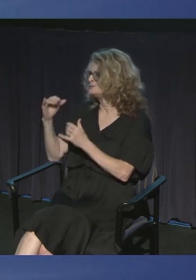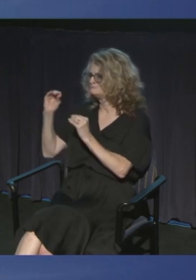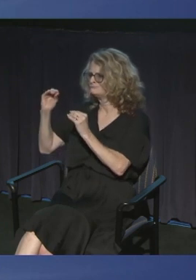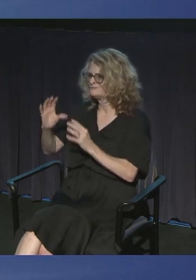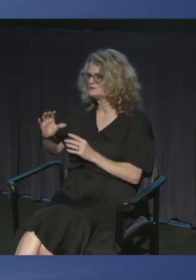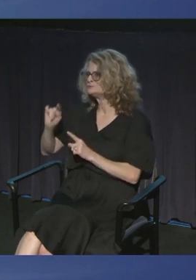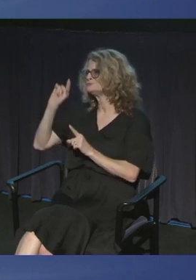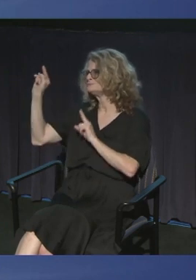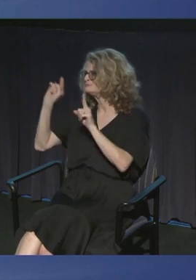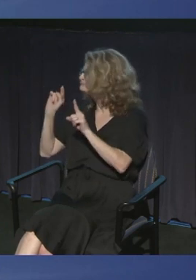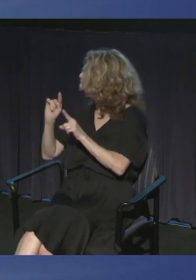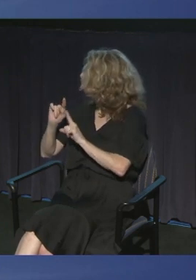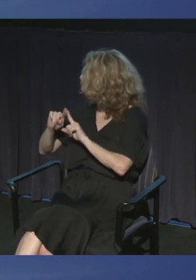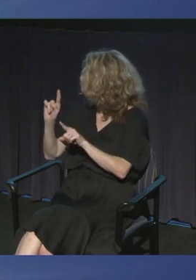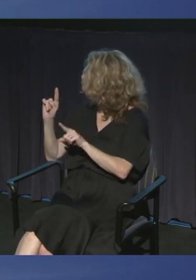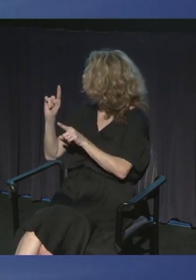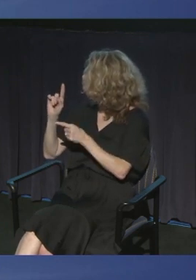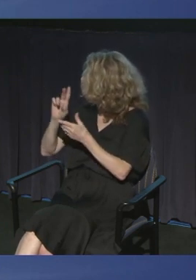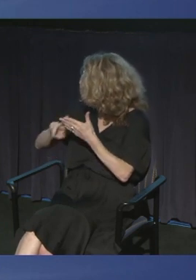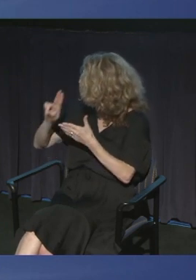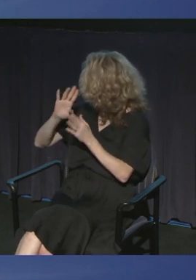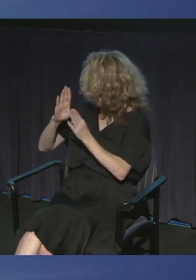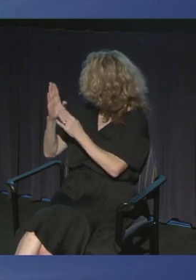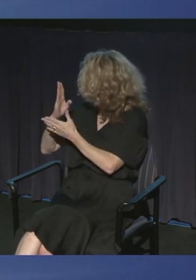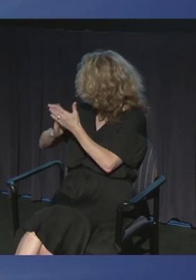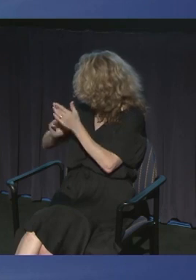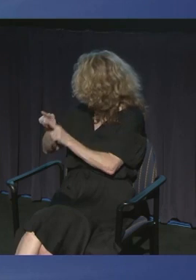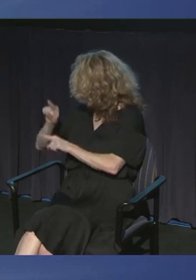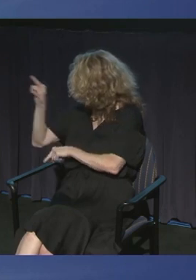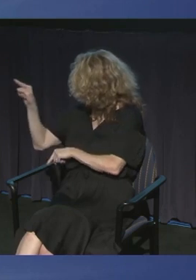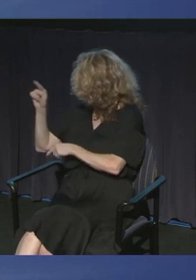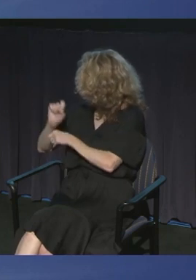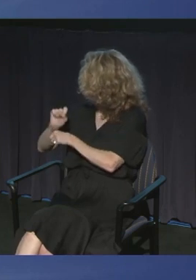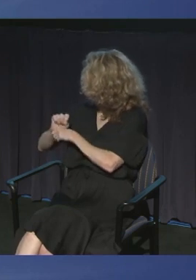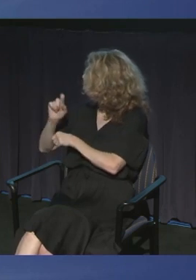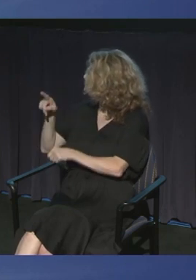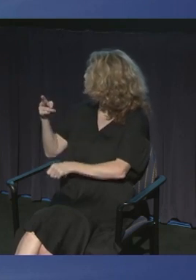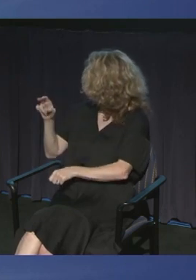DIFFERENT INSTITUTIONS AND TWO